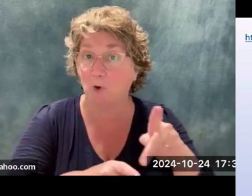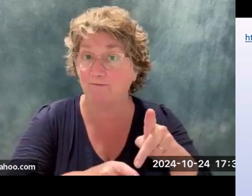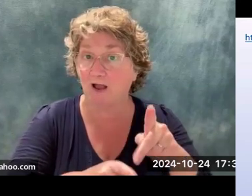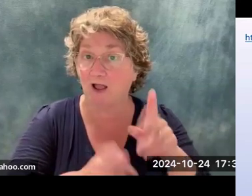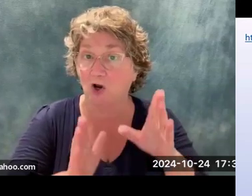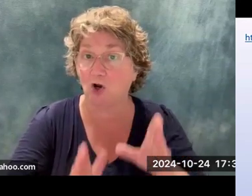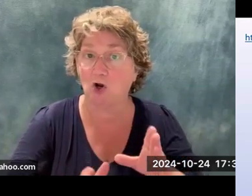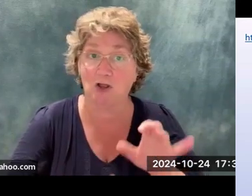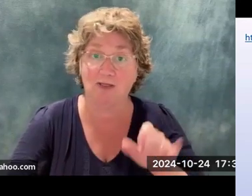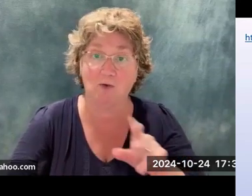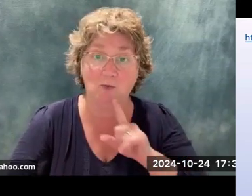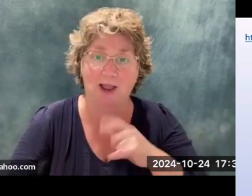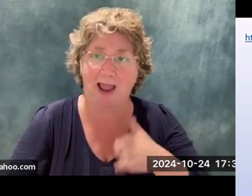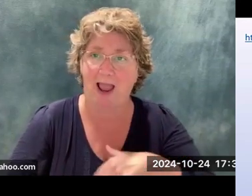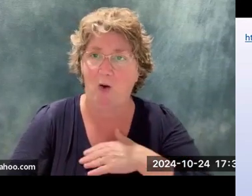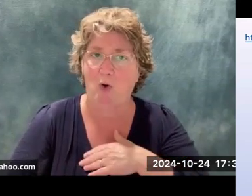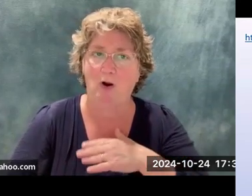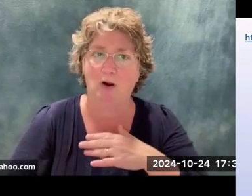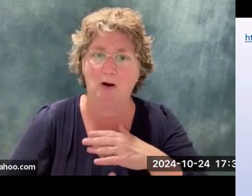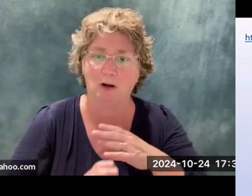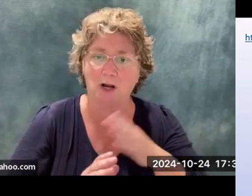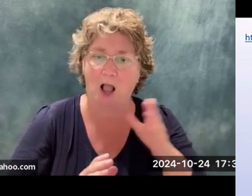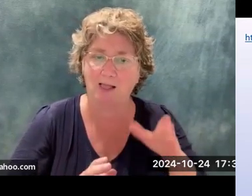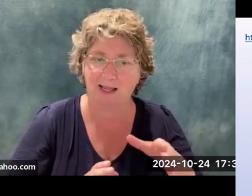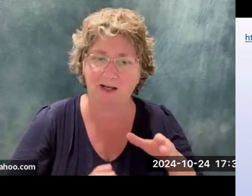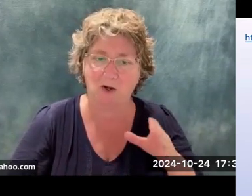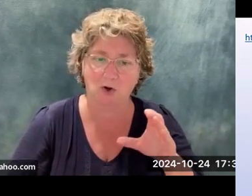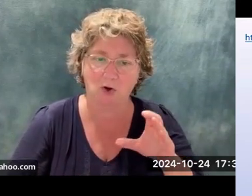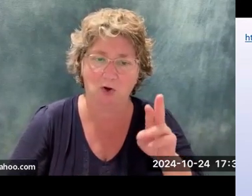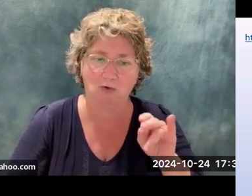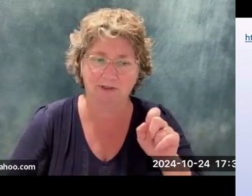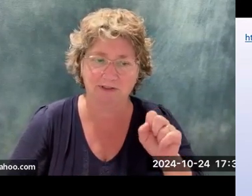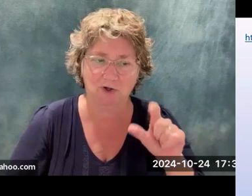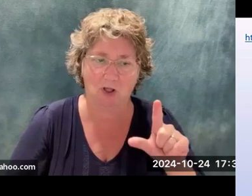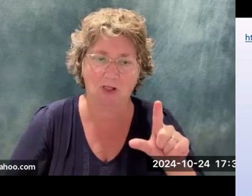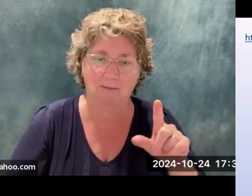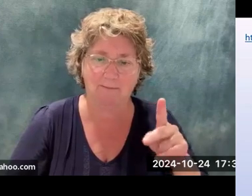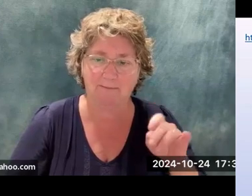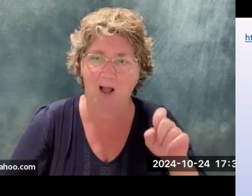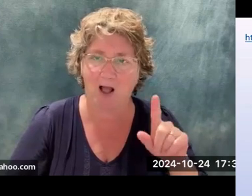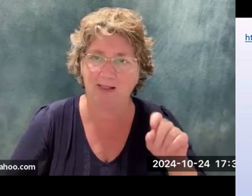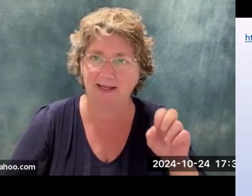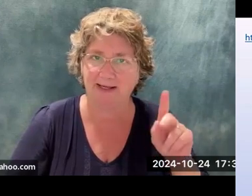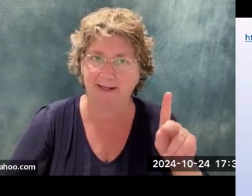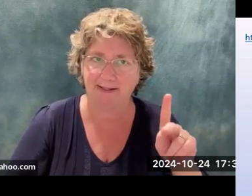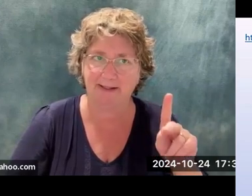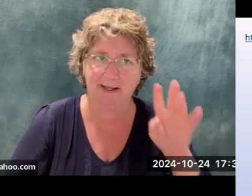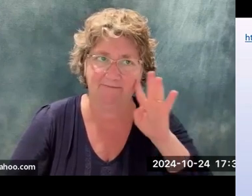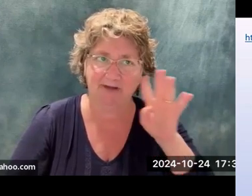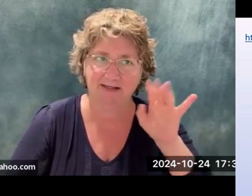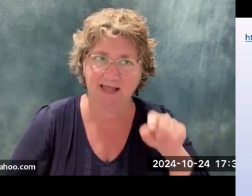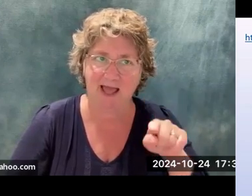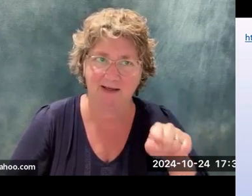There is, you know, you can go to YSPH, Yale School of Public Health,